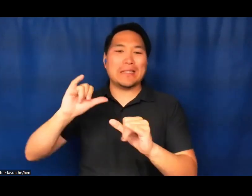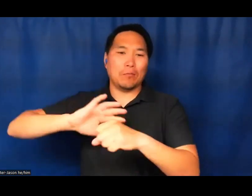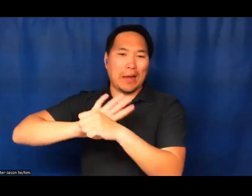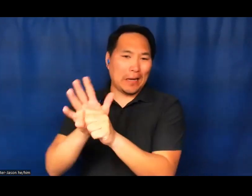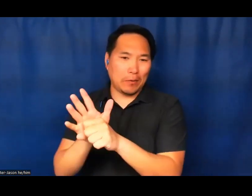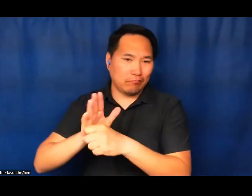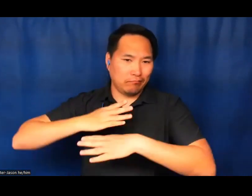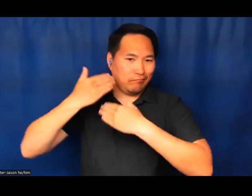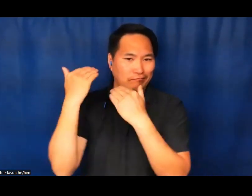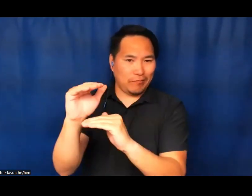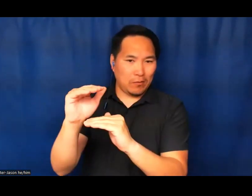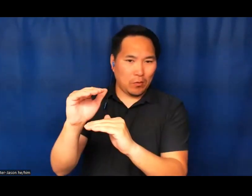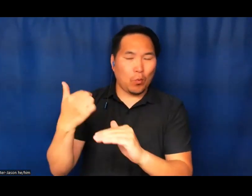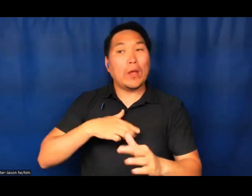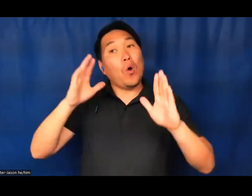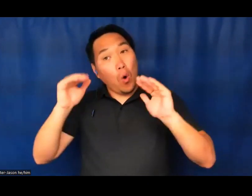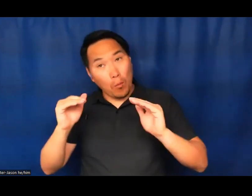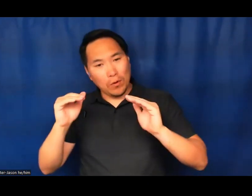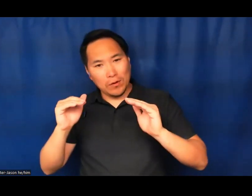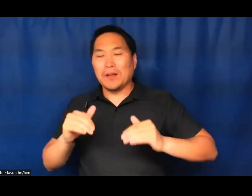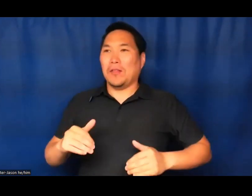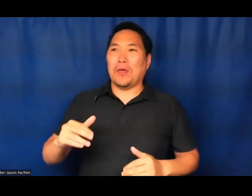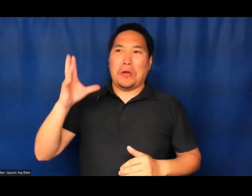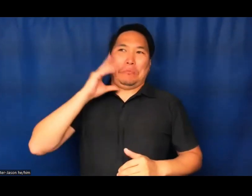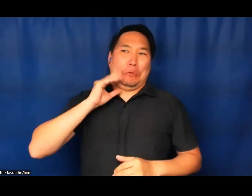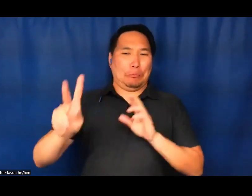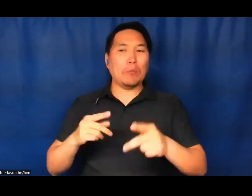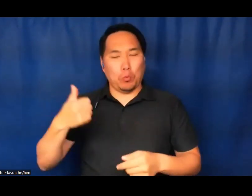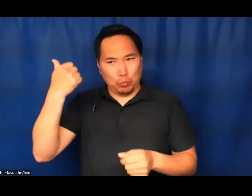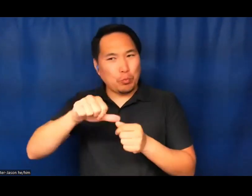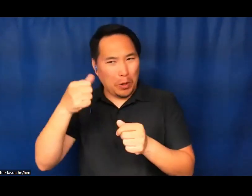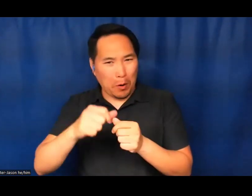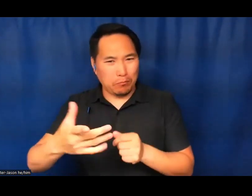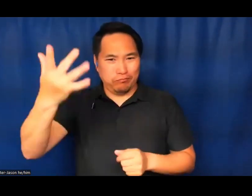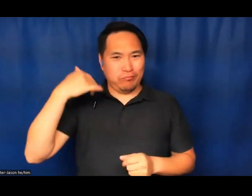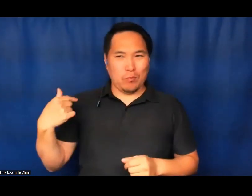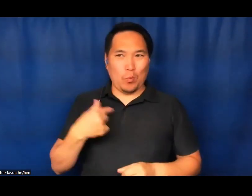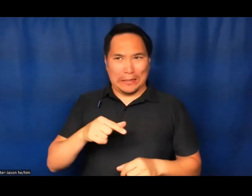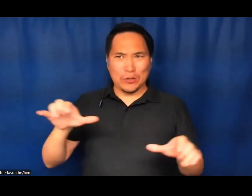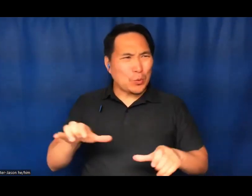We hope to return to this. Veterans of this program may remember this typically took place in the summer of review